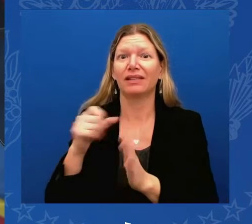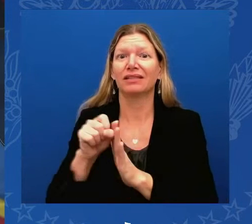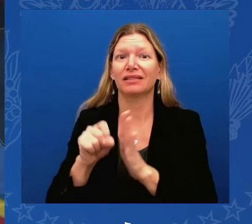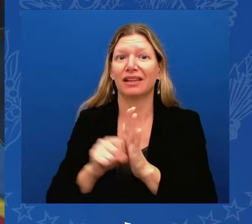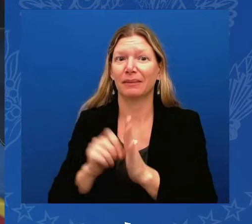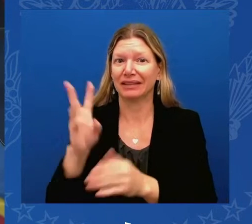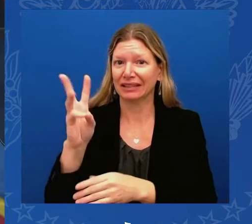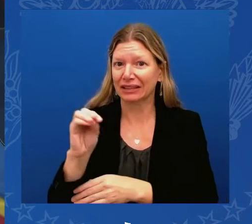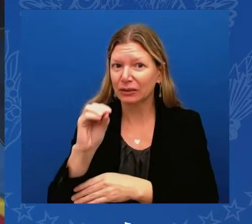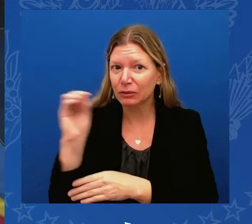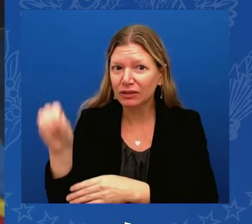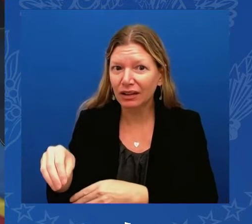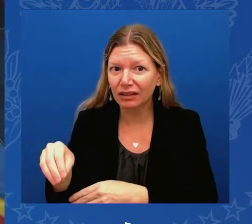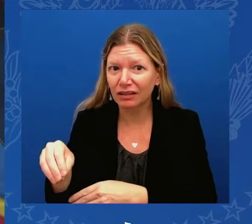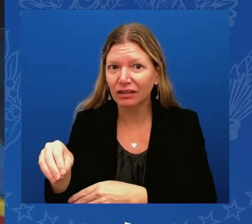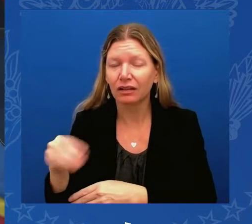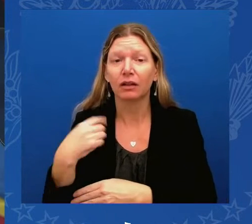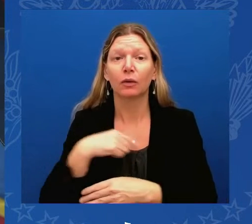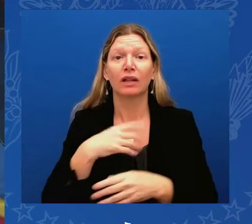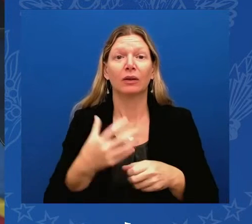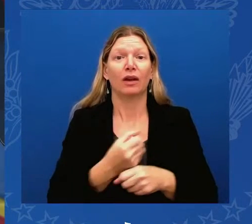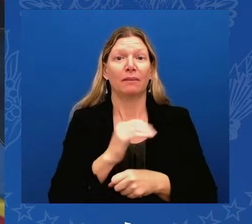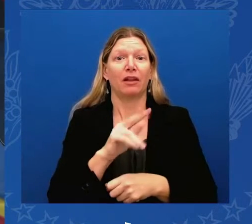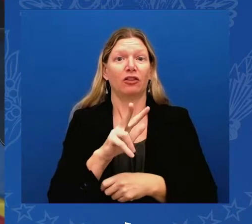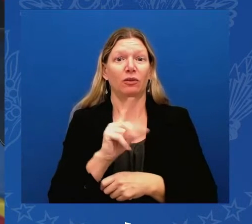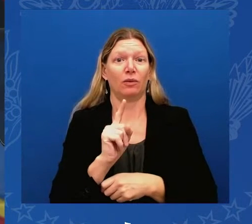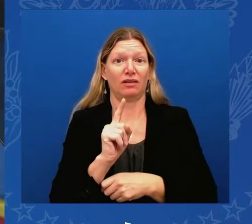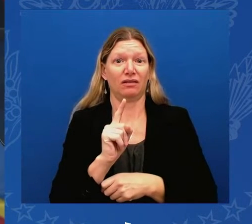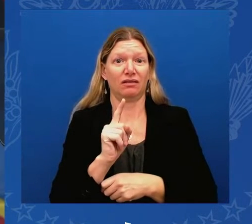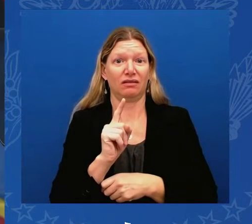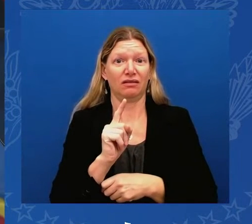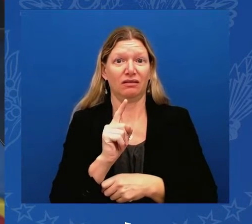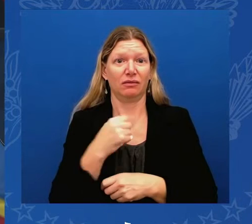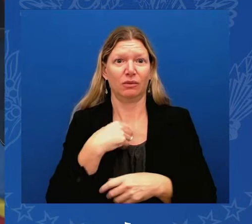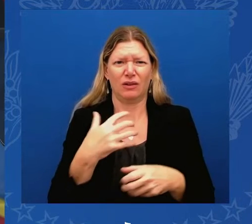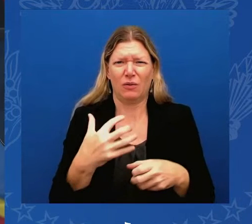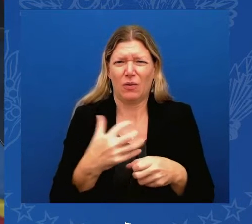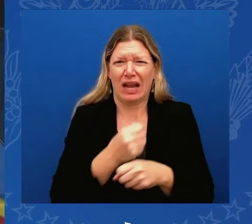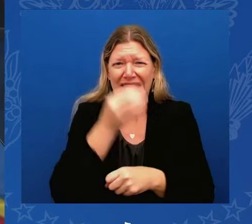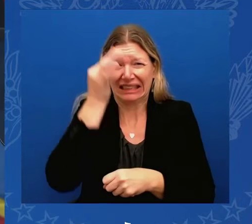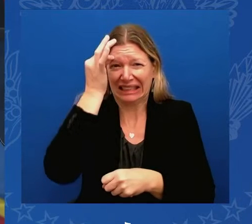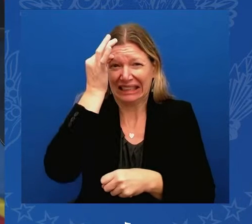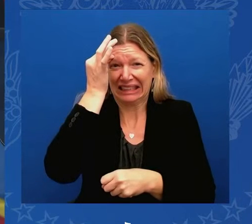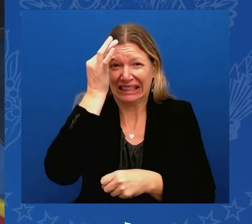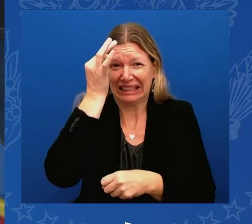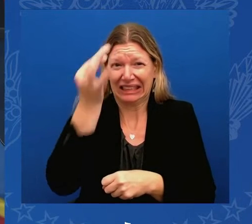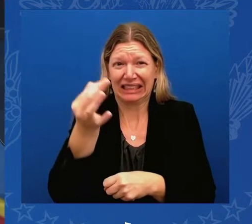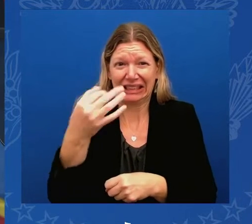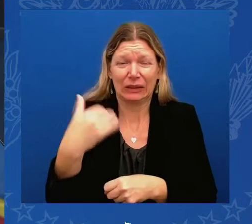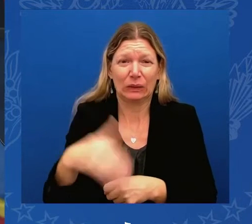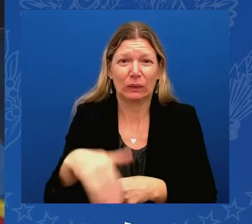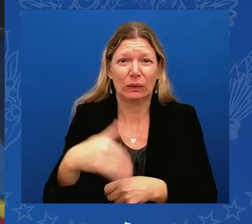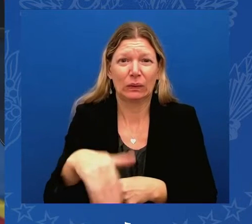including students from the best HBCU in America, Delaware State University.